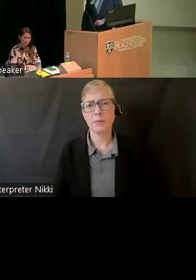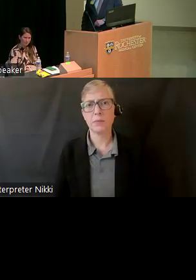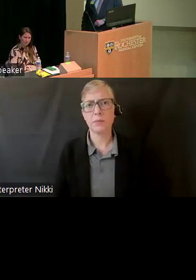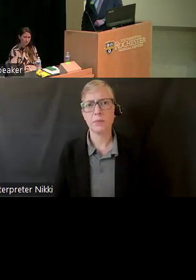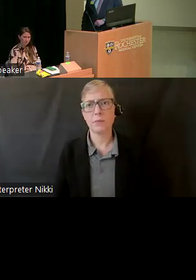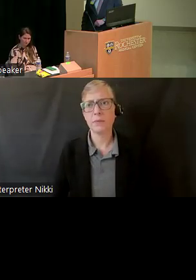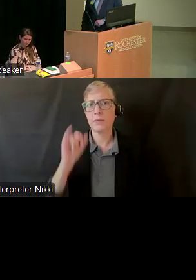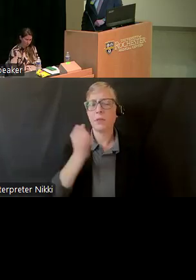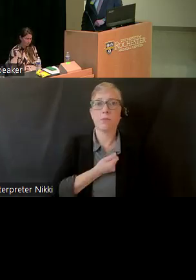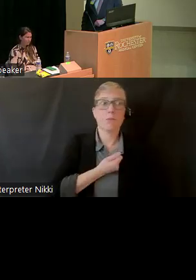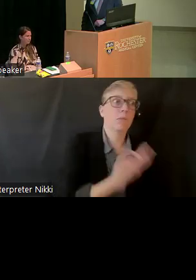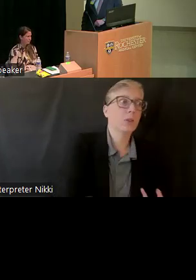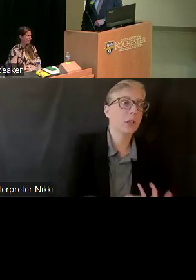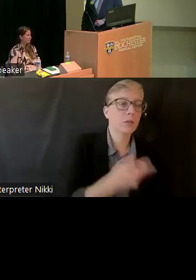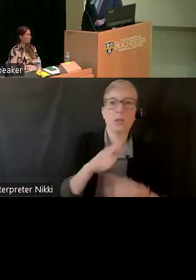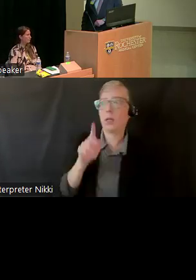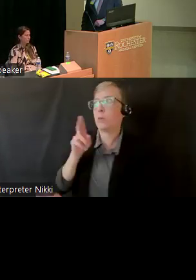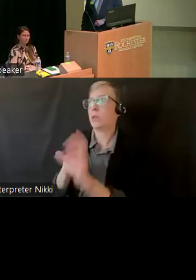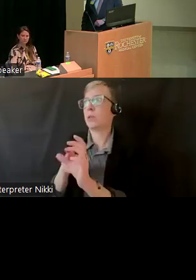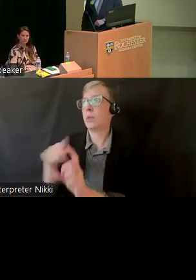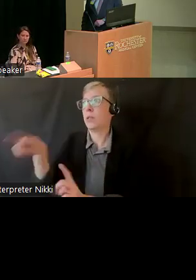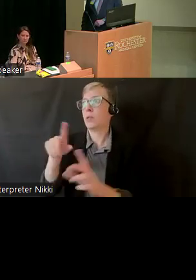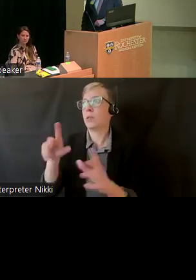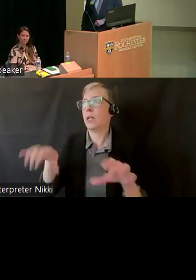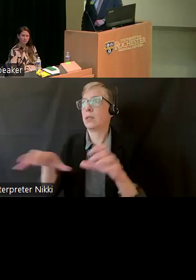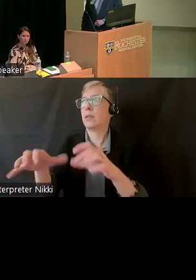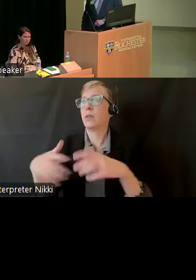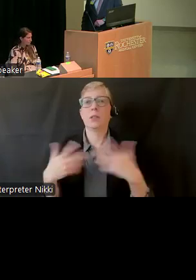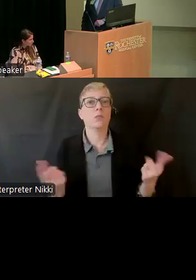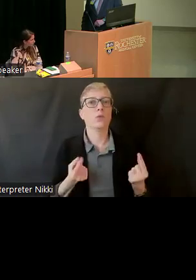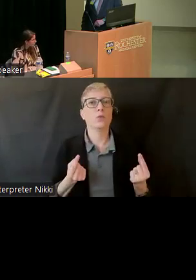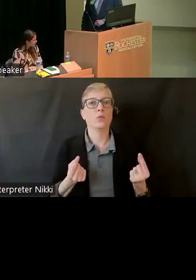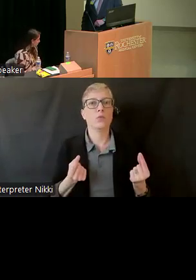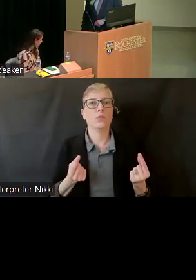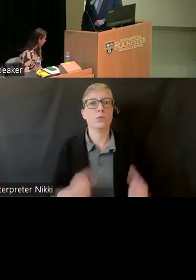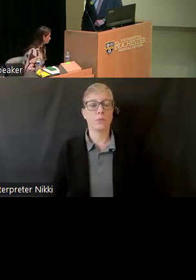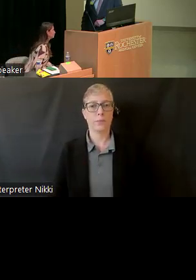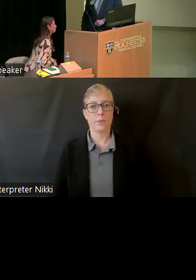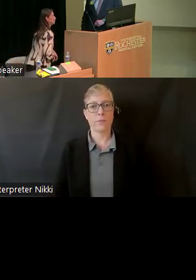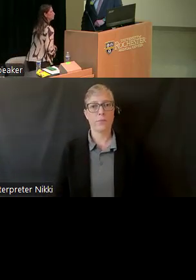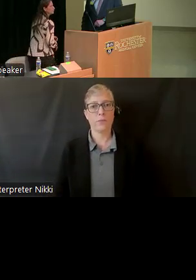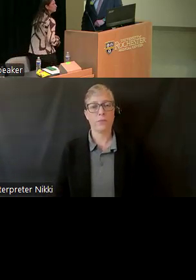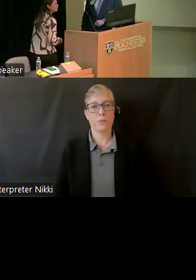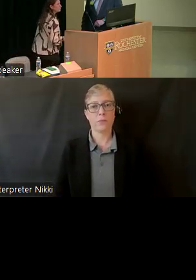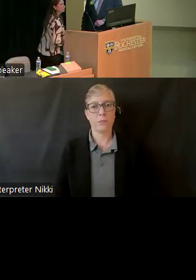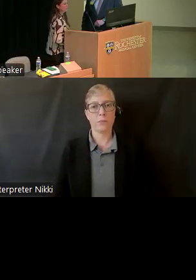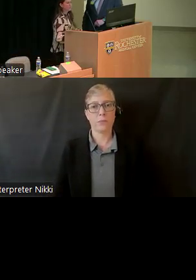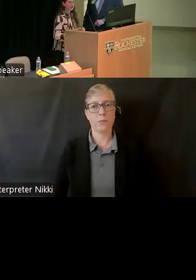out can't participate in those wellness activities perhaps as readily as others